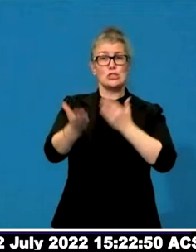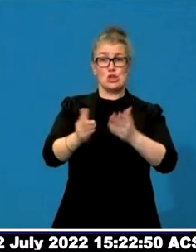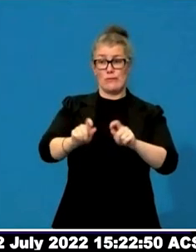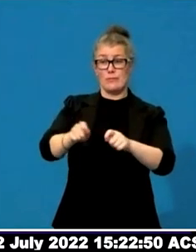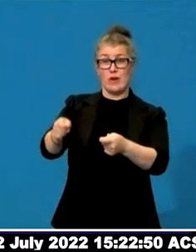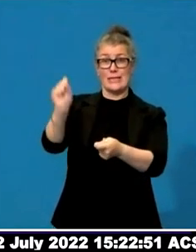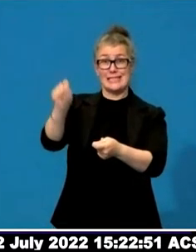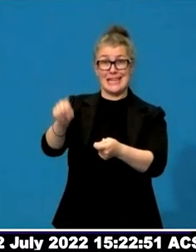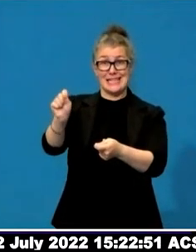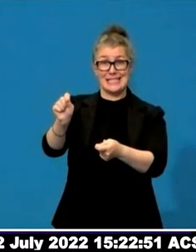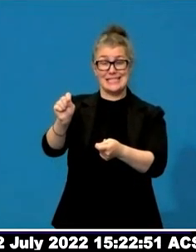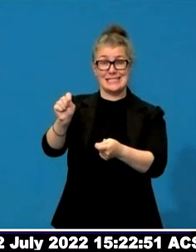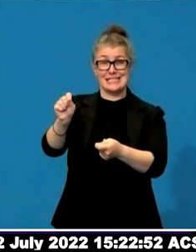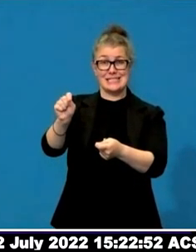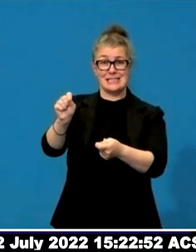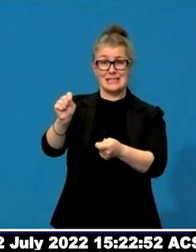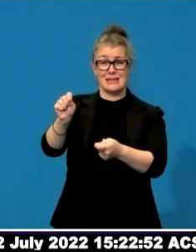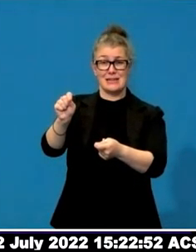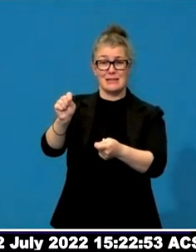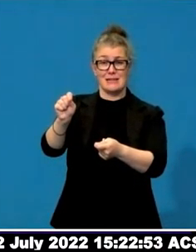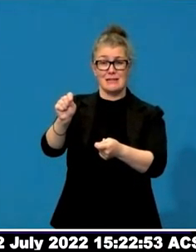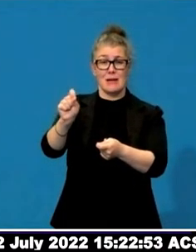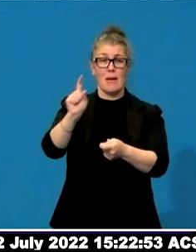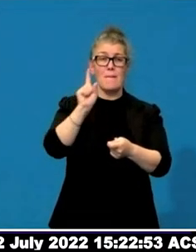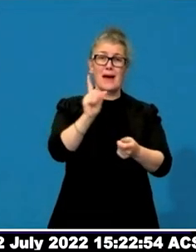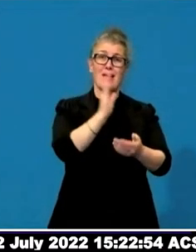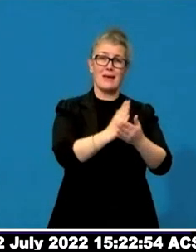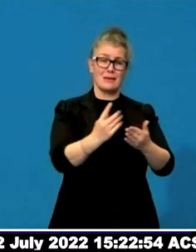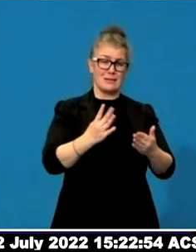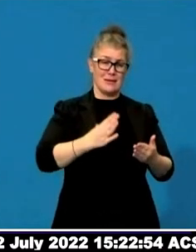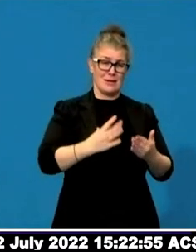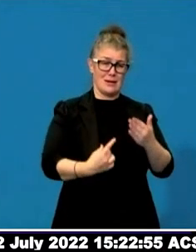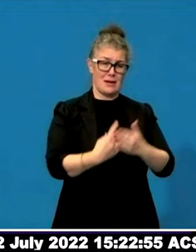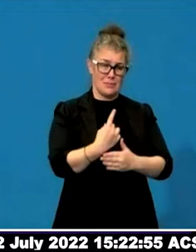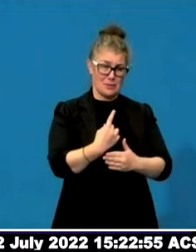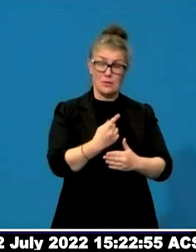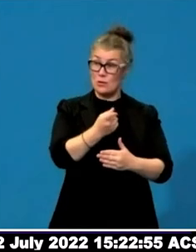in fact, what then has to happen is for the people you are assisting,